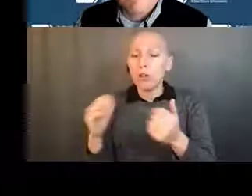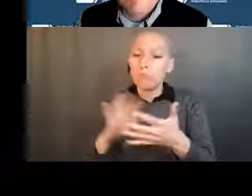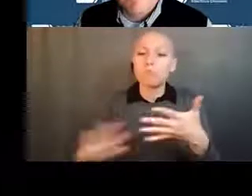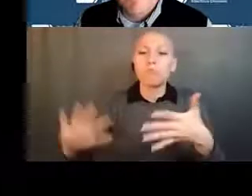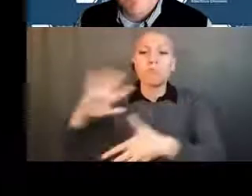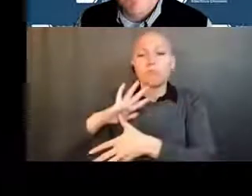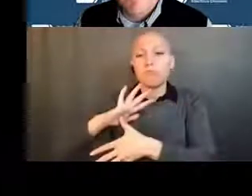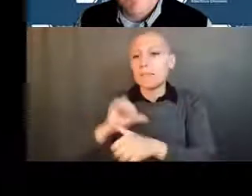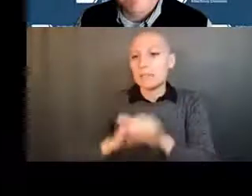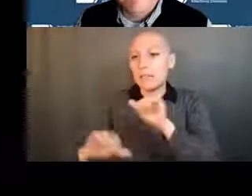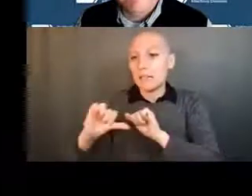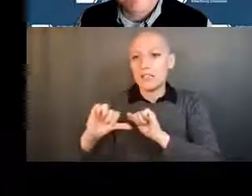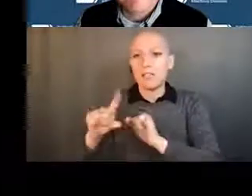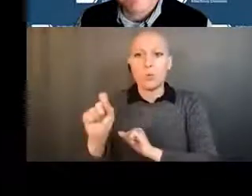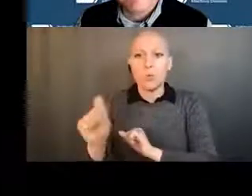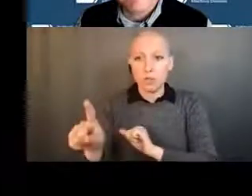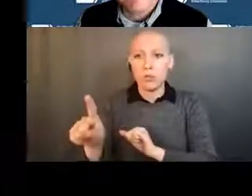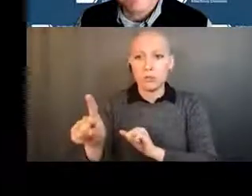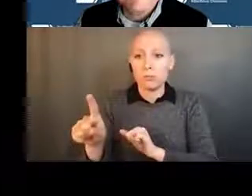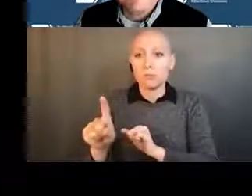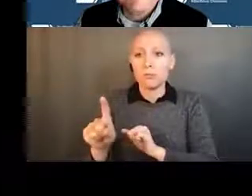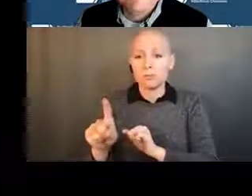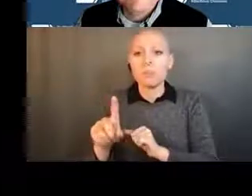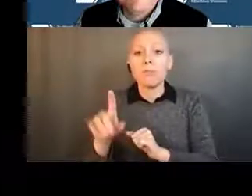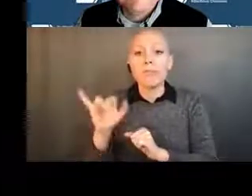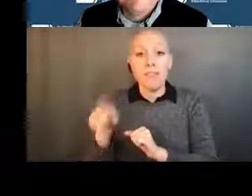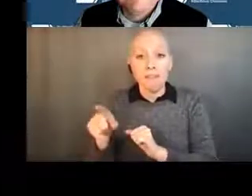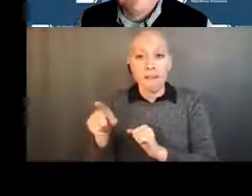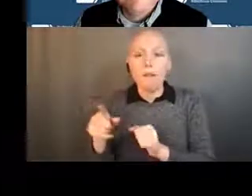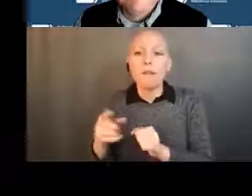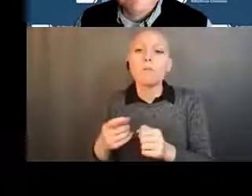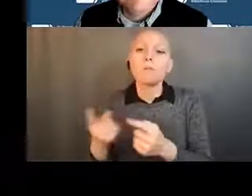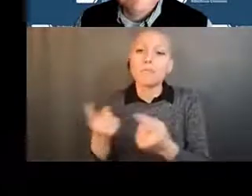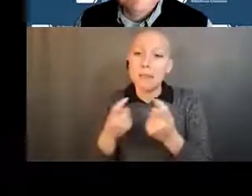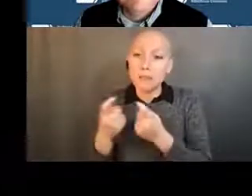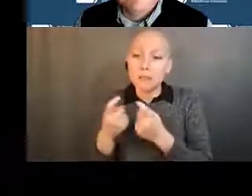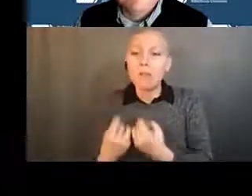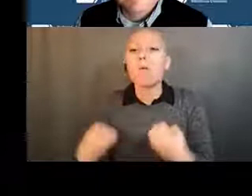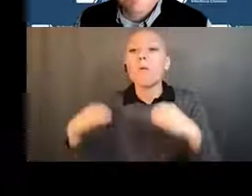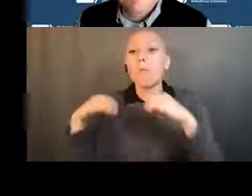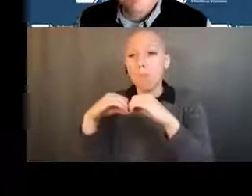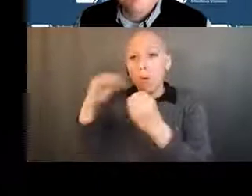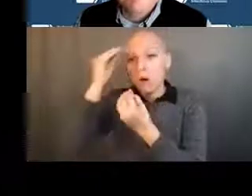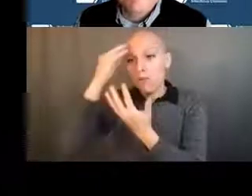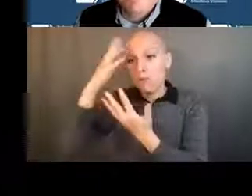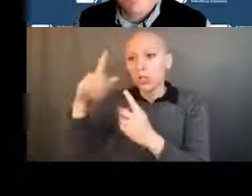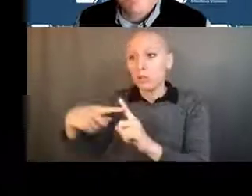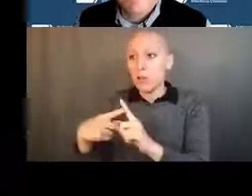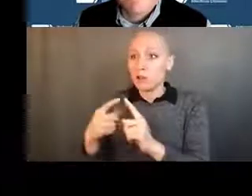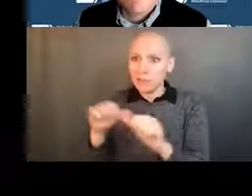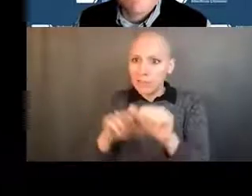And that will have much more detailed information about the science they're looking to support and the review criteria